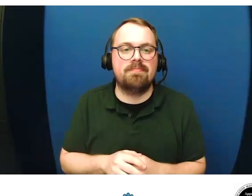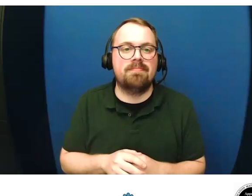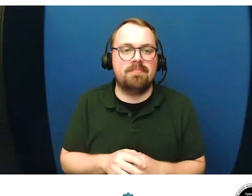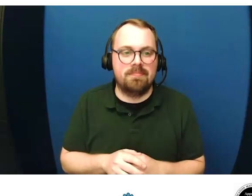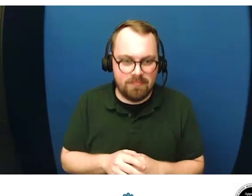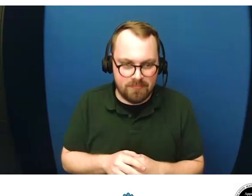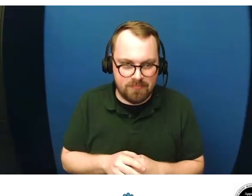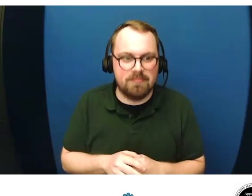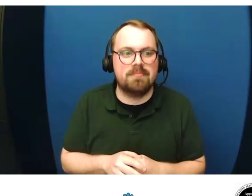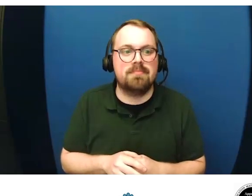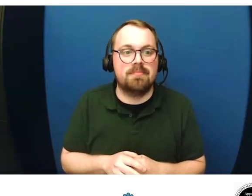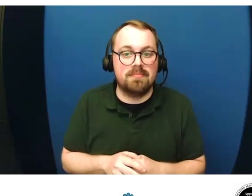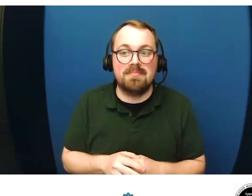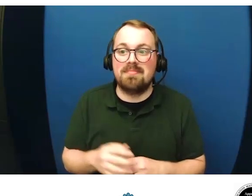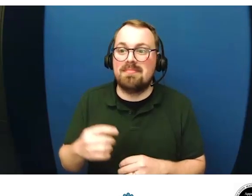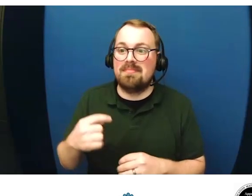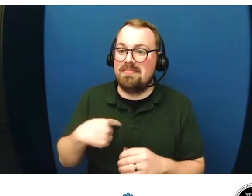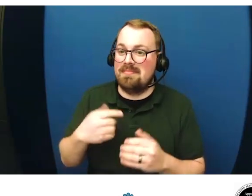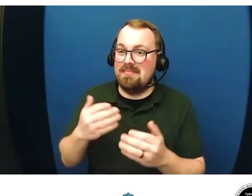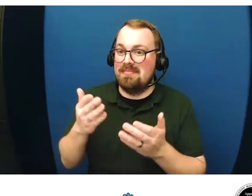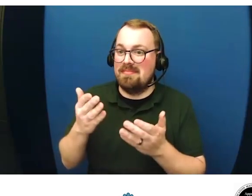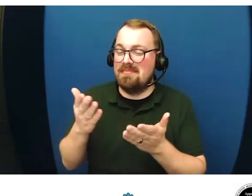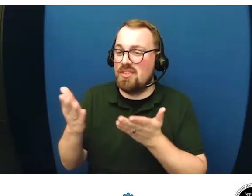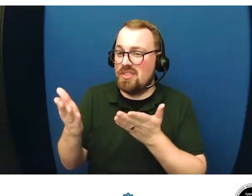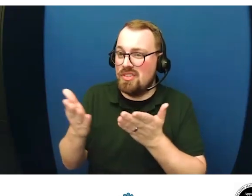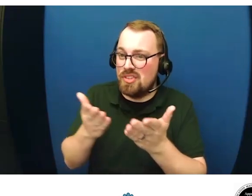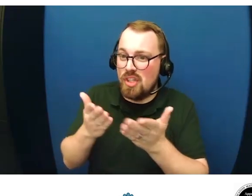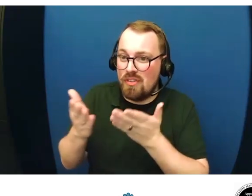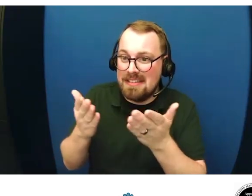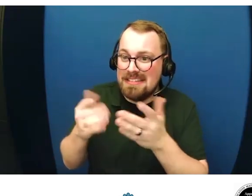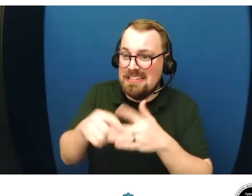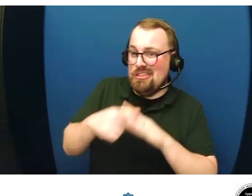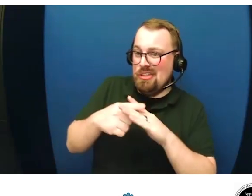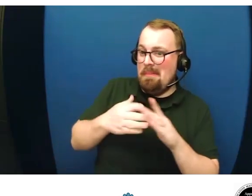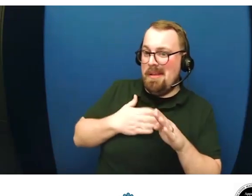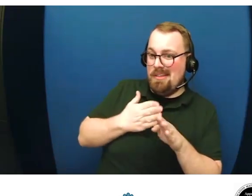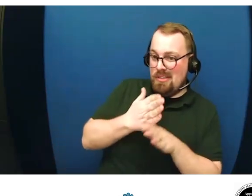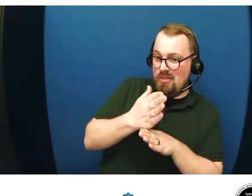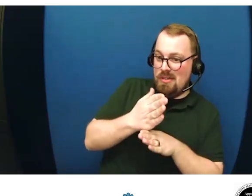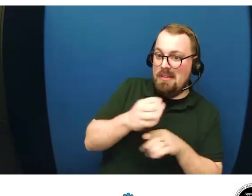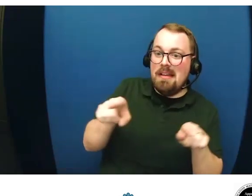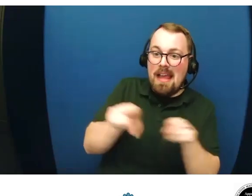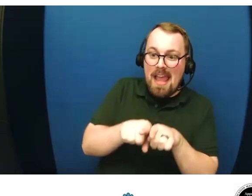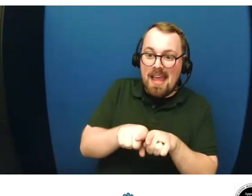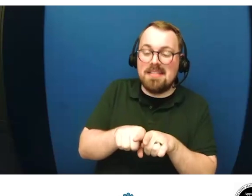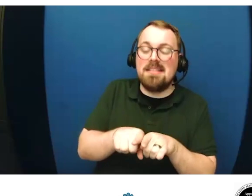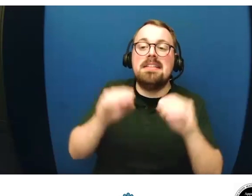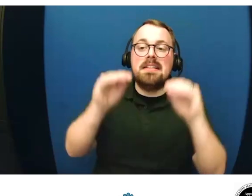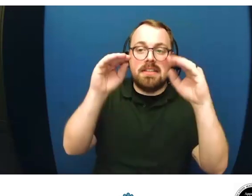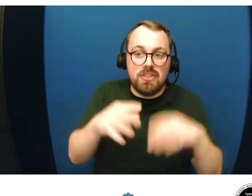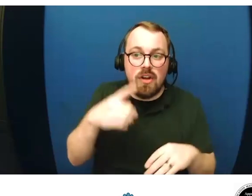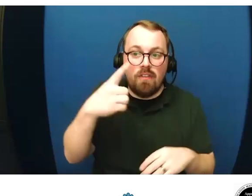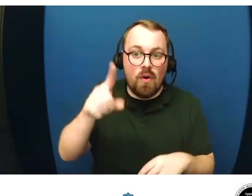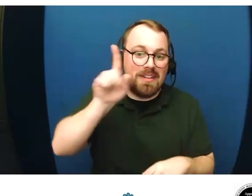I served in the beginning of my career as a Teacher for Students who are Deaf and Hard of